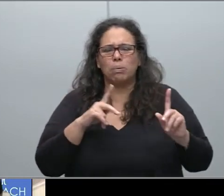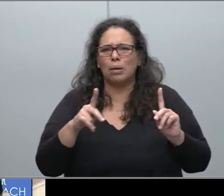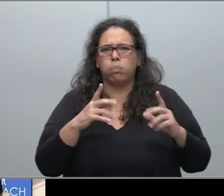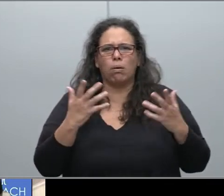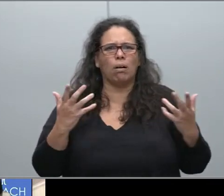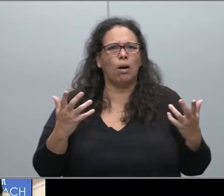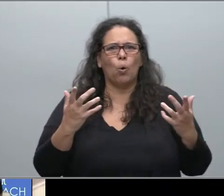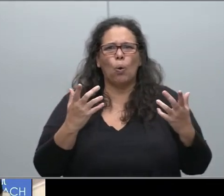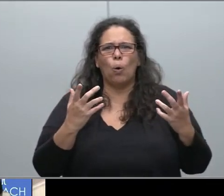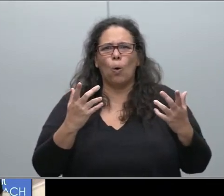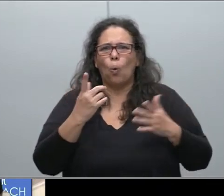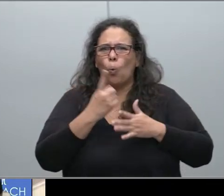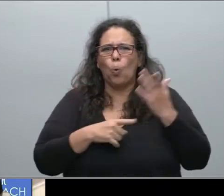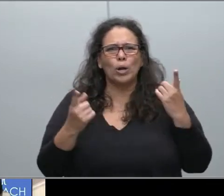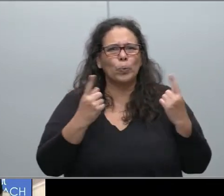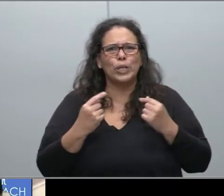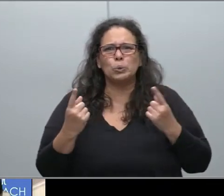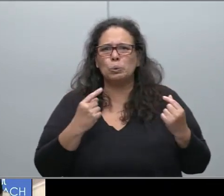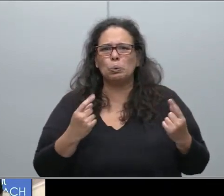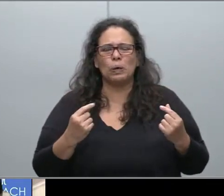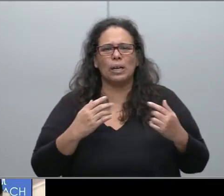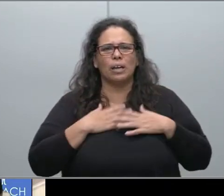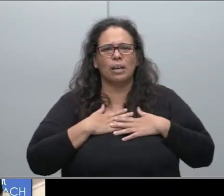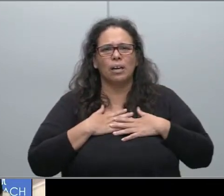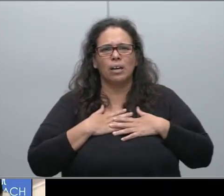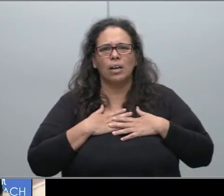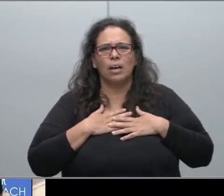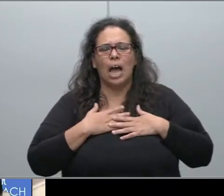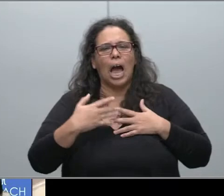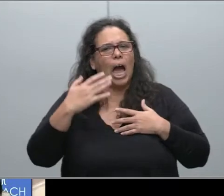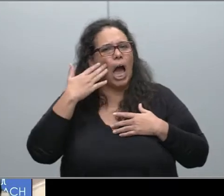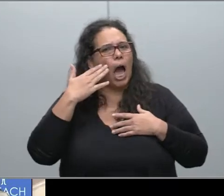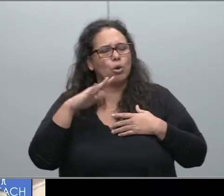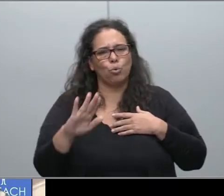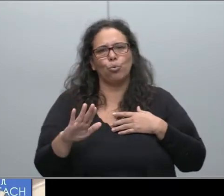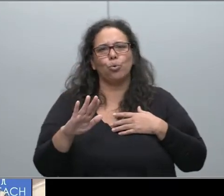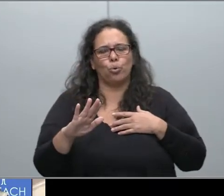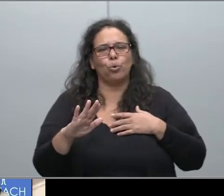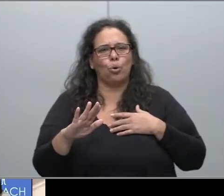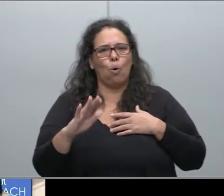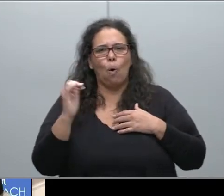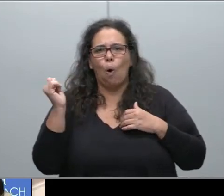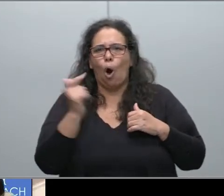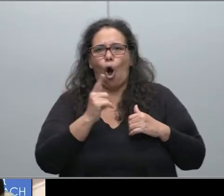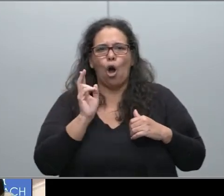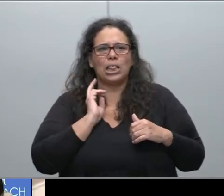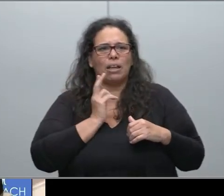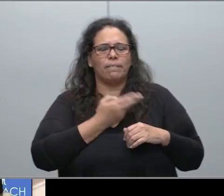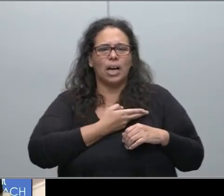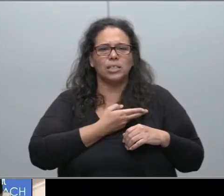Because it is a city, it has to be requested in advance. So the commission meets every second Thursday of the month.